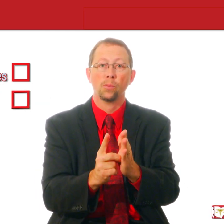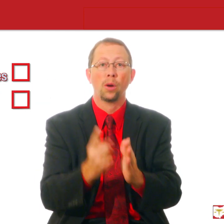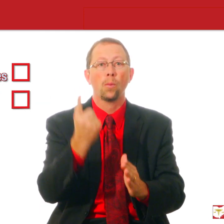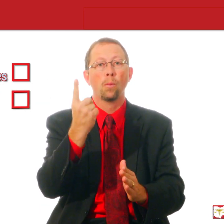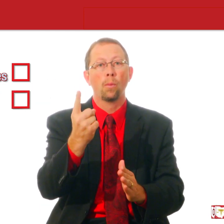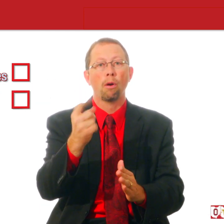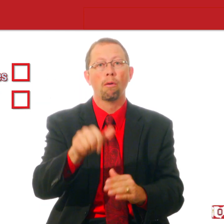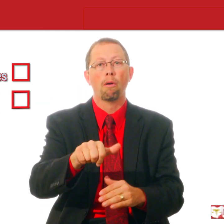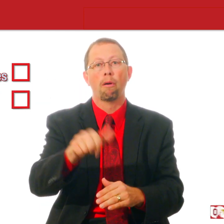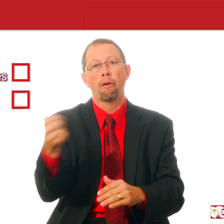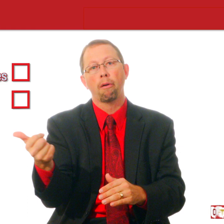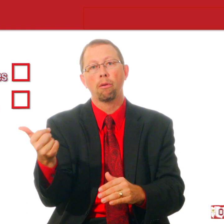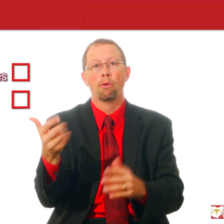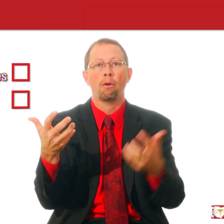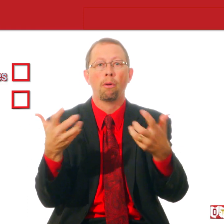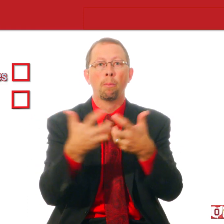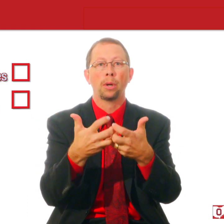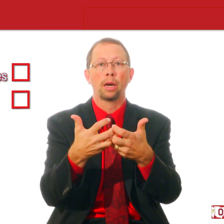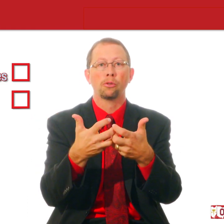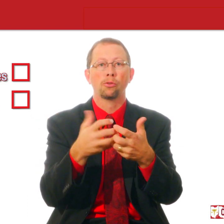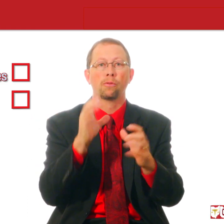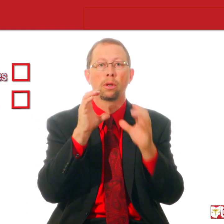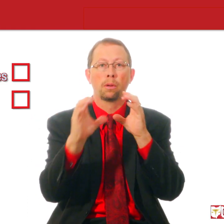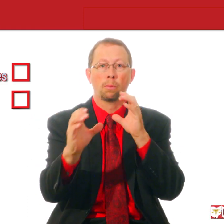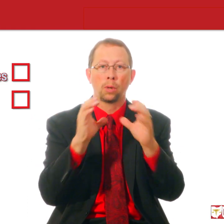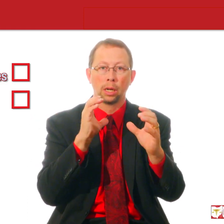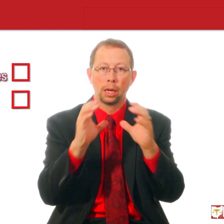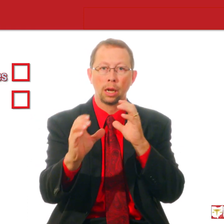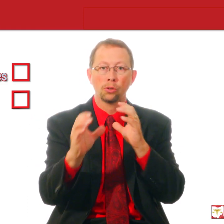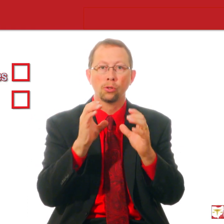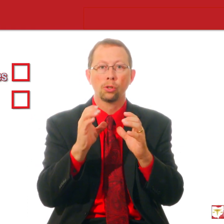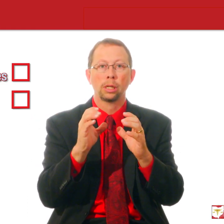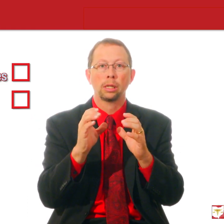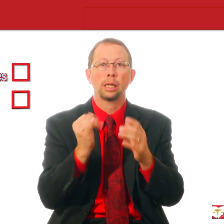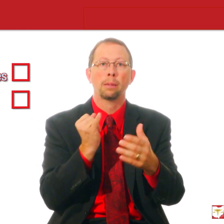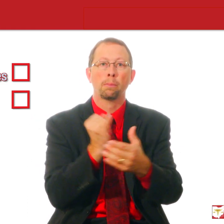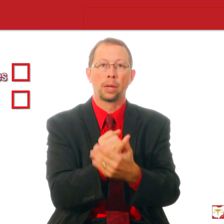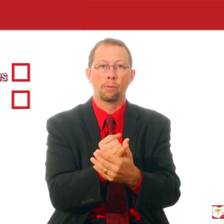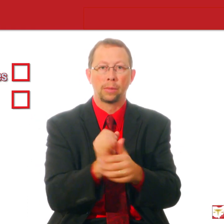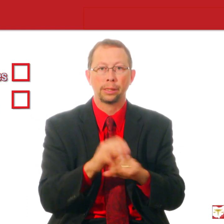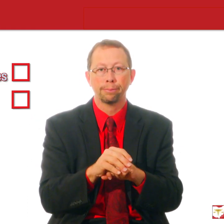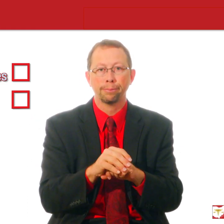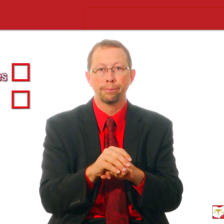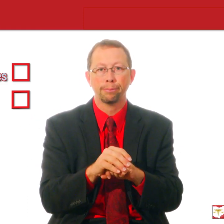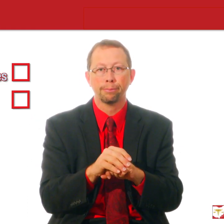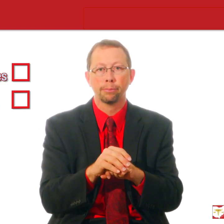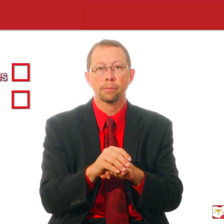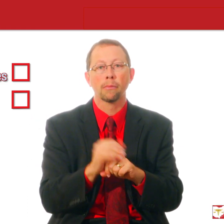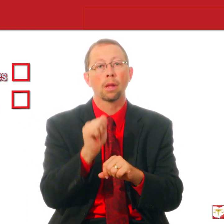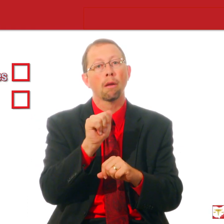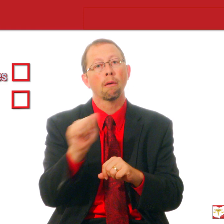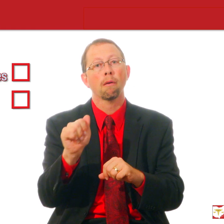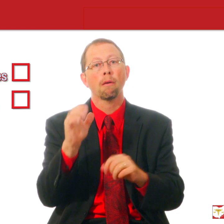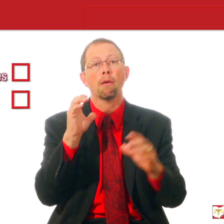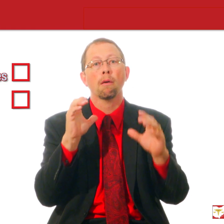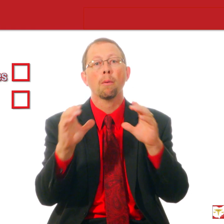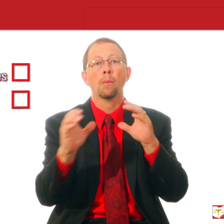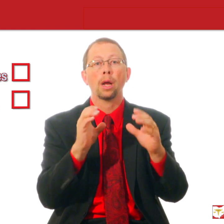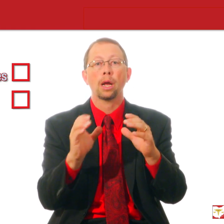Individuals might demonstrate one or another combination of communication impairments.